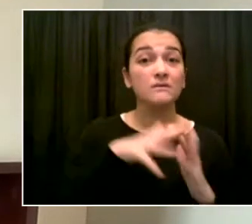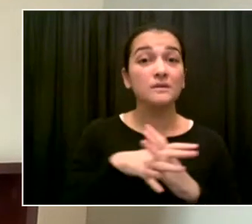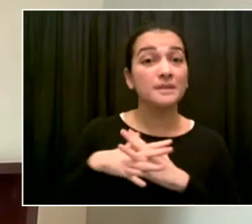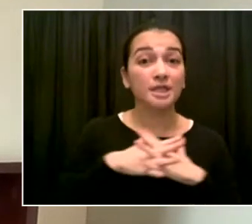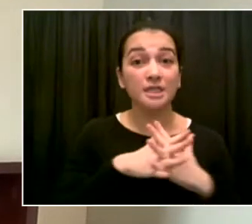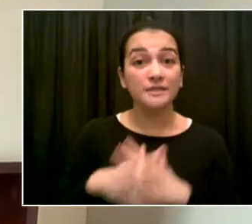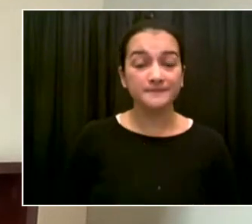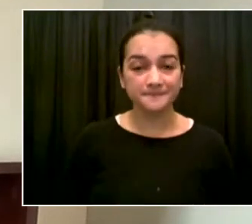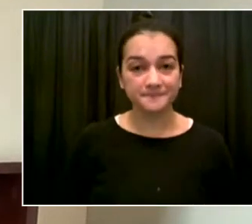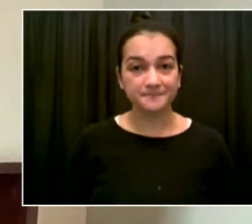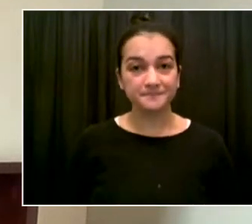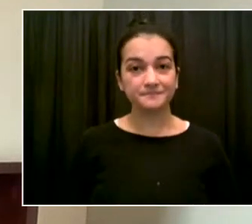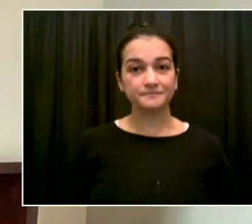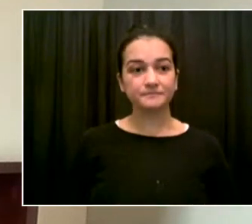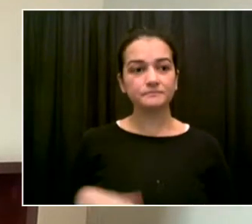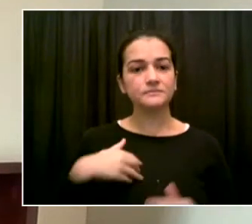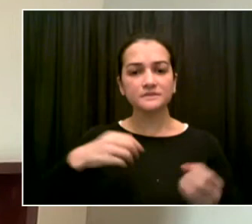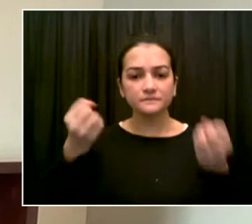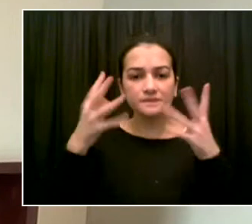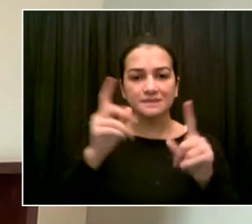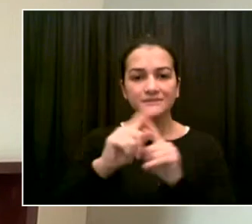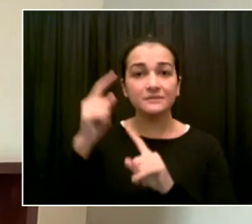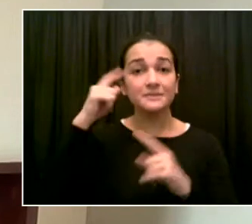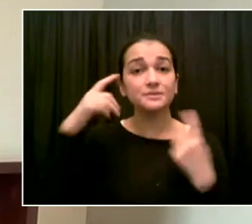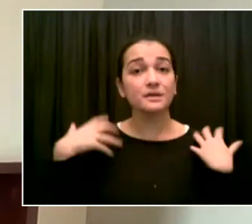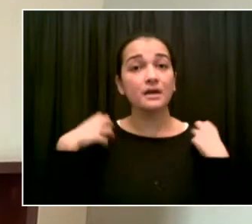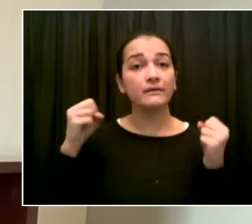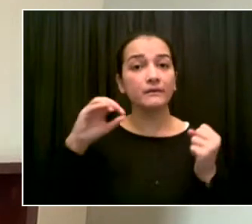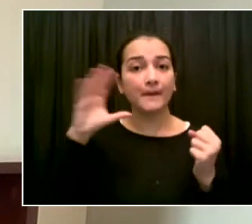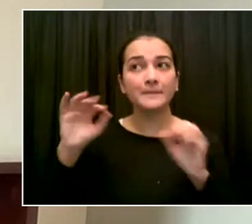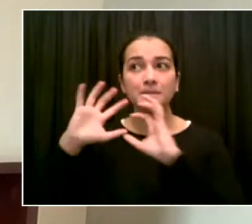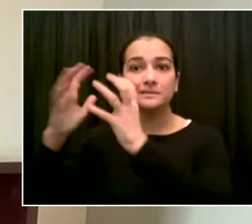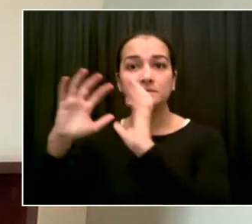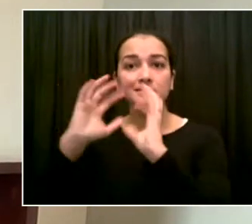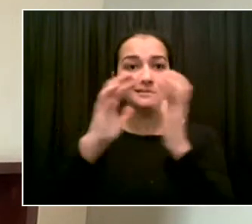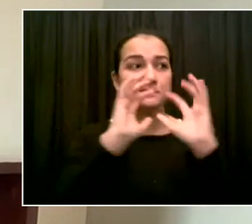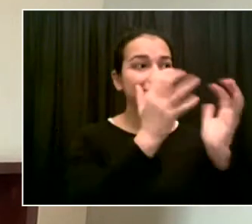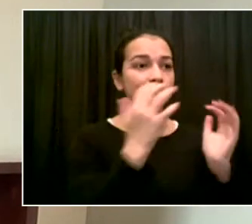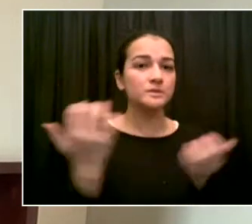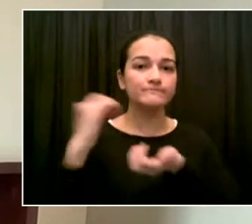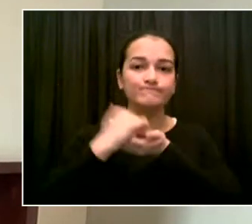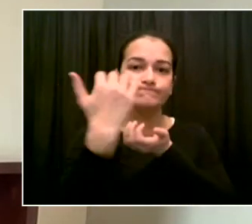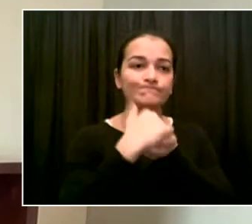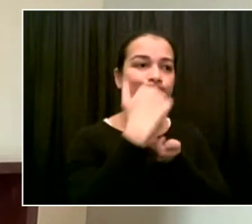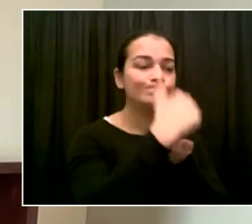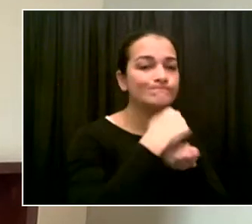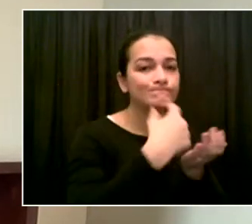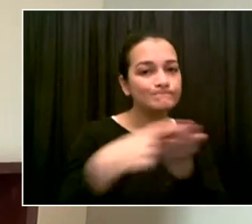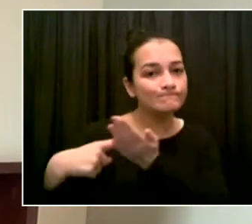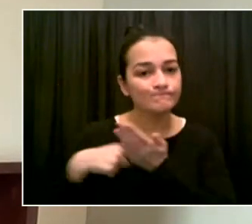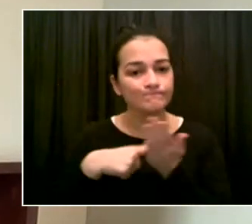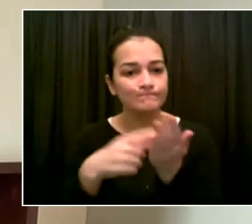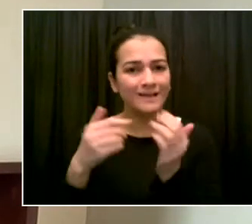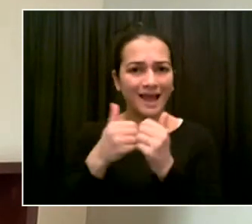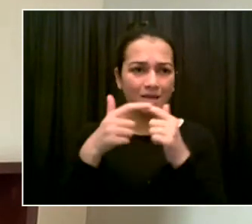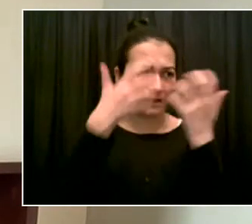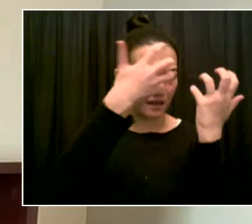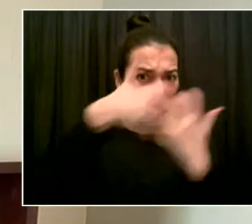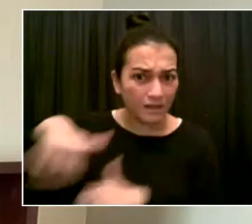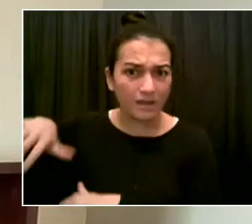HELP THEY NEED THE STATES MUST DEVELOP INFRASTRUCTURE AND A CONSORTIUM OF THE NATIONS LEADING MENTAL HEALTH ORGANIZATIONS TO WHICH MENTAL HEALTH AMERIA C BELONGS, LAST WEEK WE PUBISLHED A ROADMAP WHICH